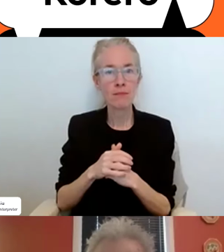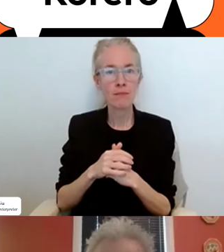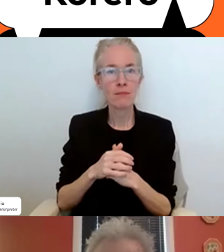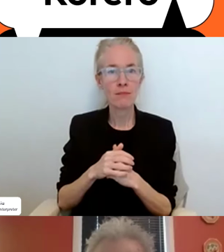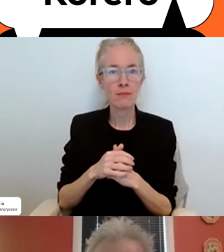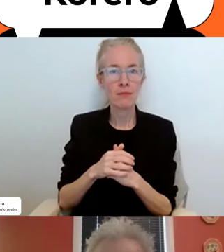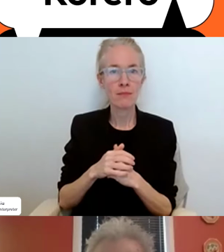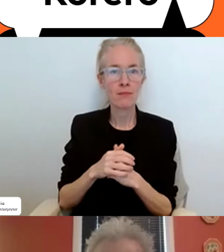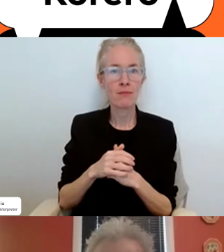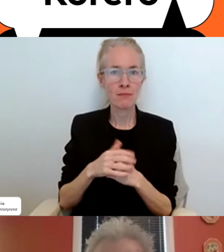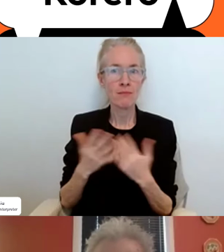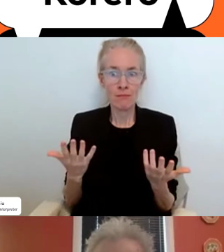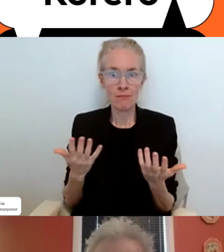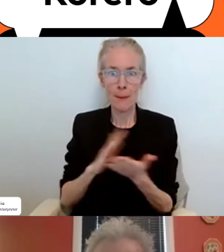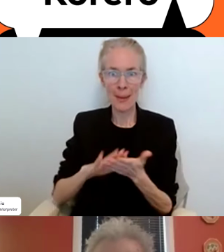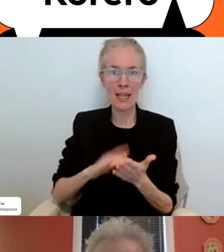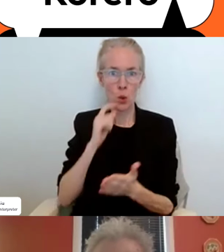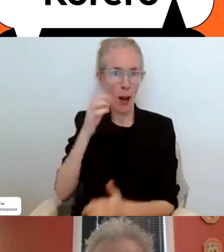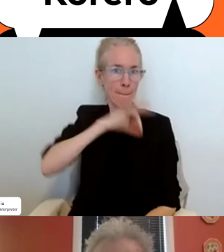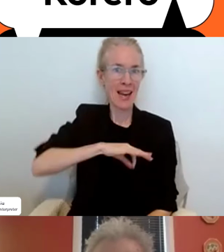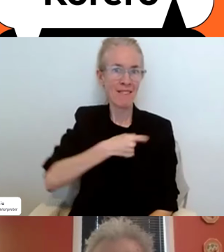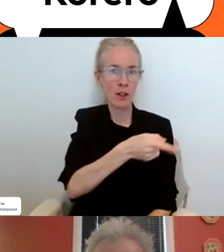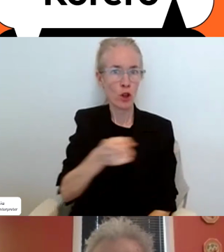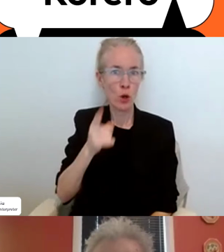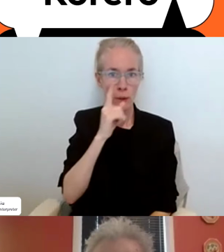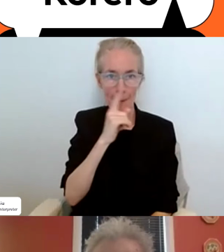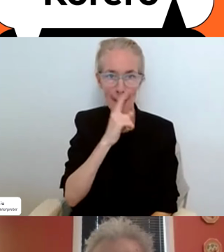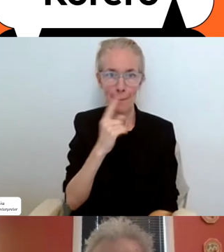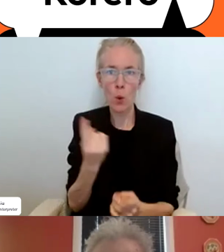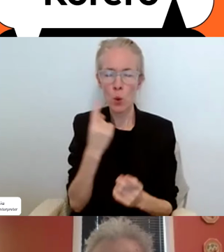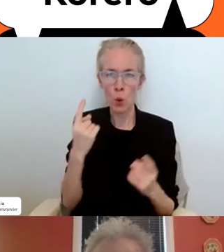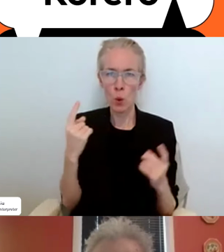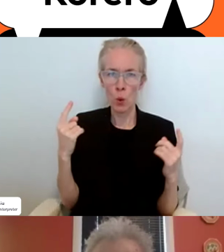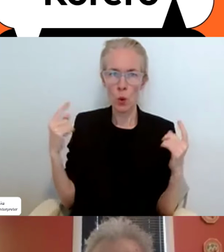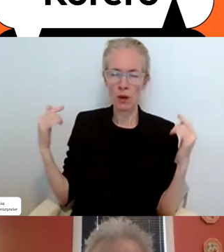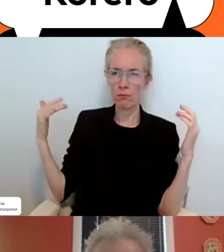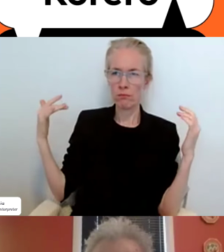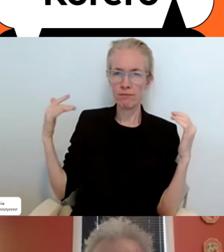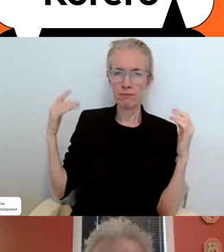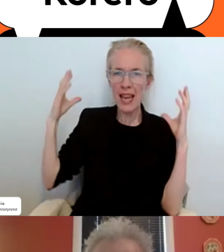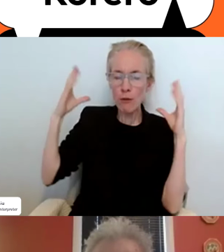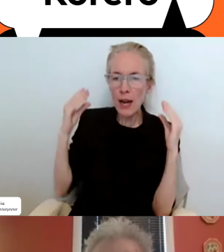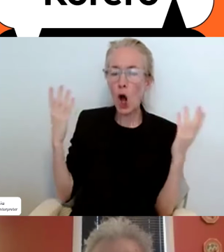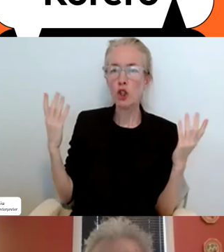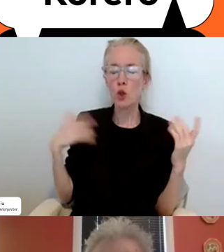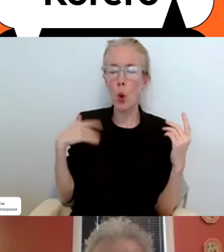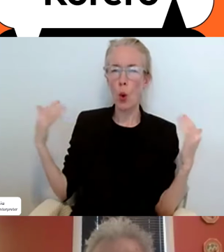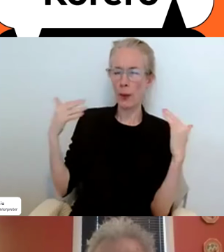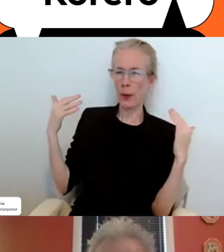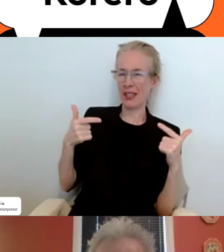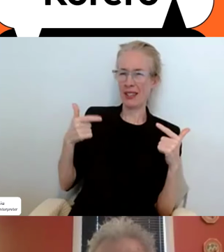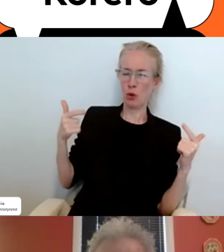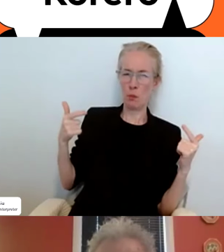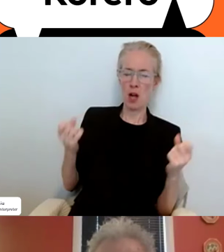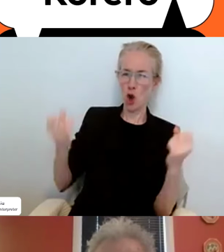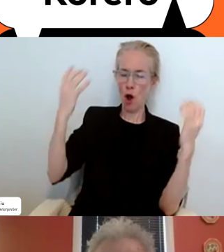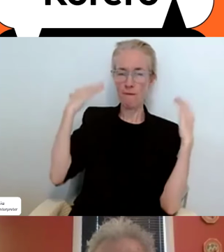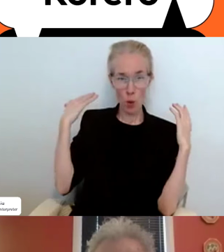are suffering from auditory impairment or whatever issue it is. Unwanted